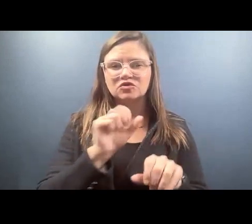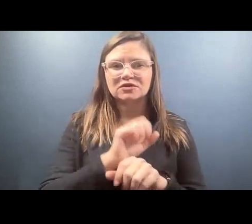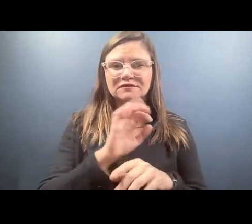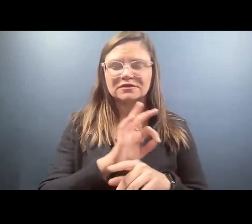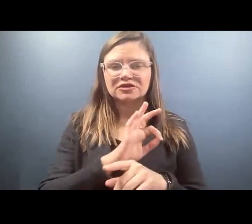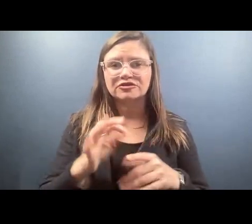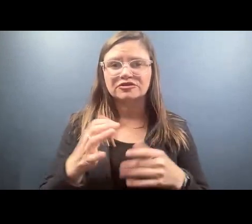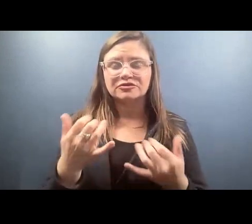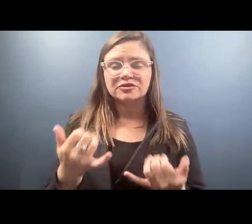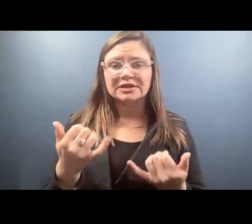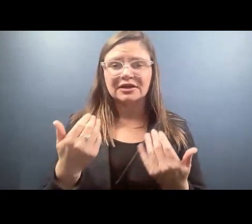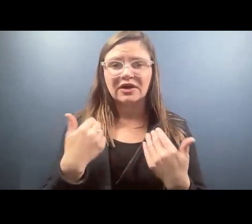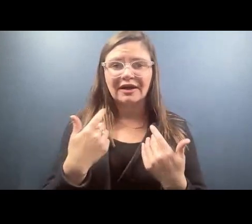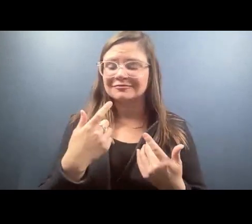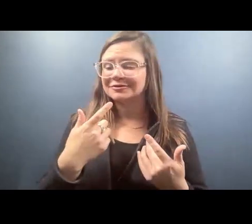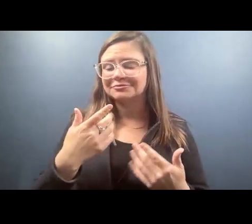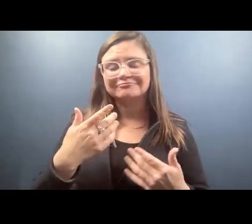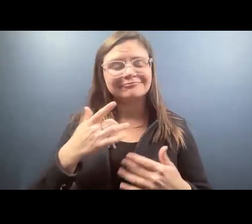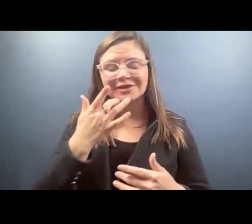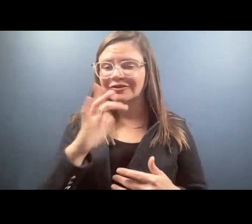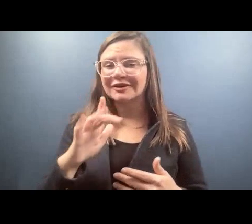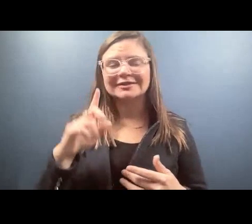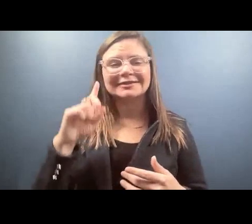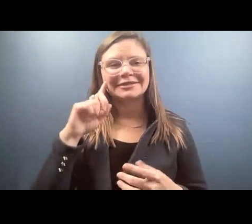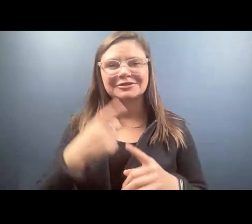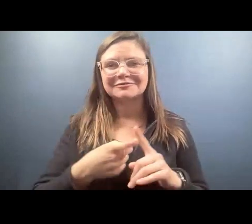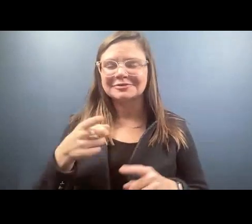We're very lucky to hear from them and I think just in describing their